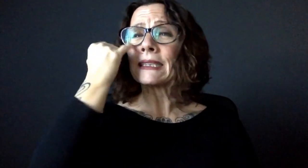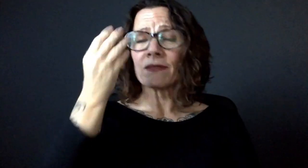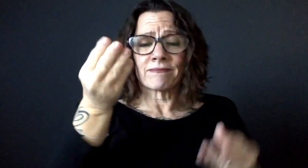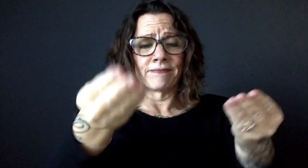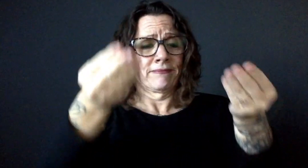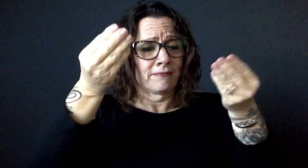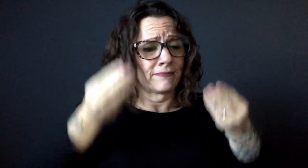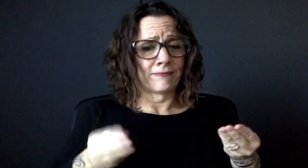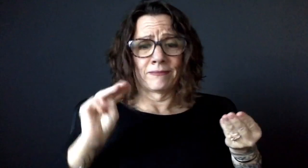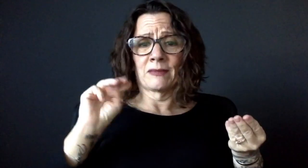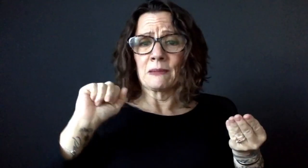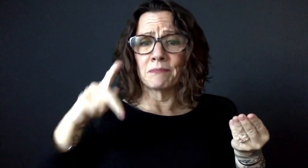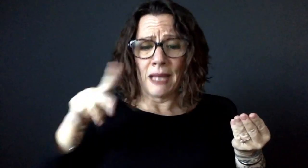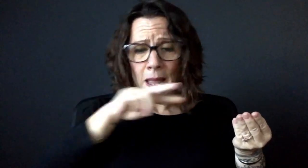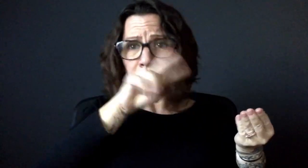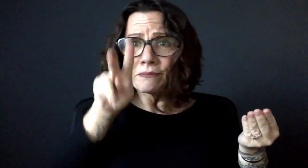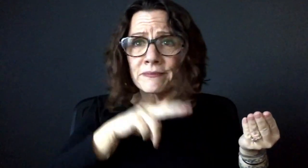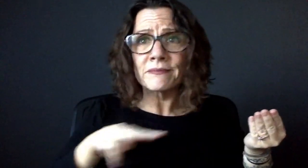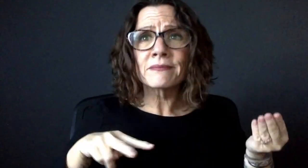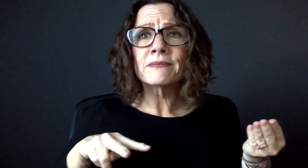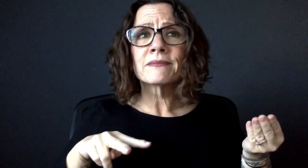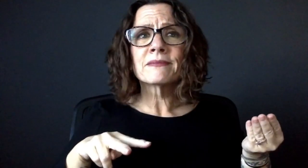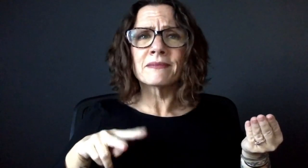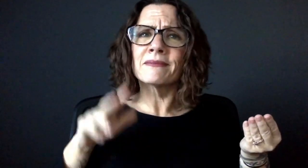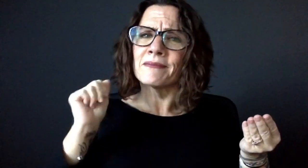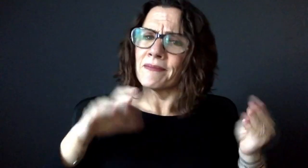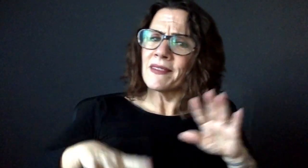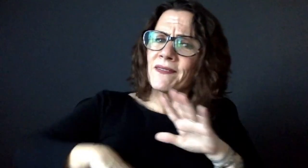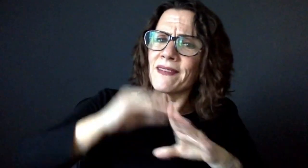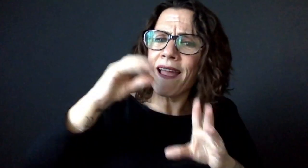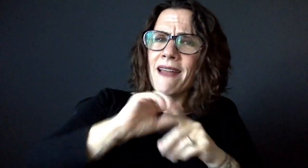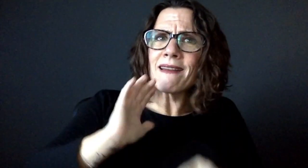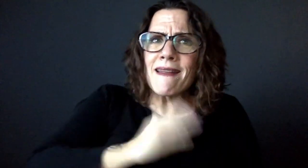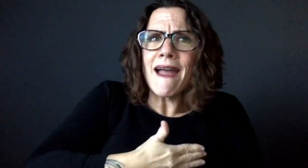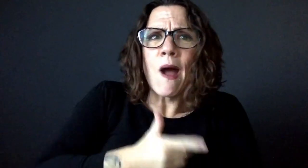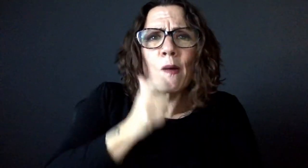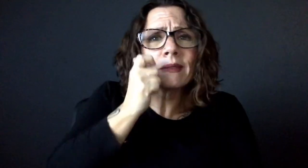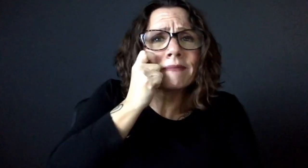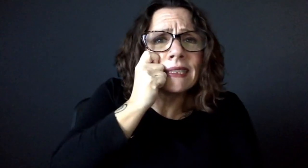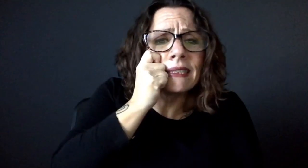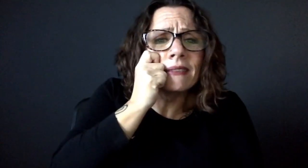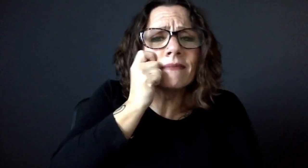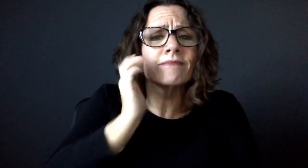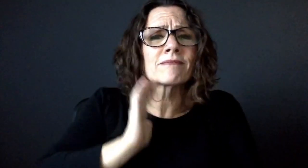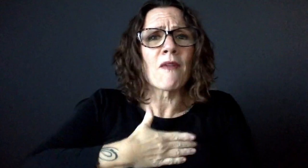If there is a map to get there, it can be found in the atlas